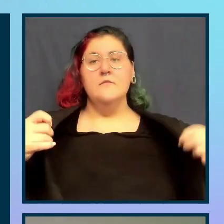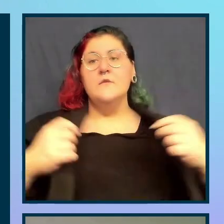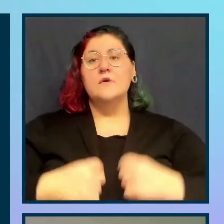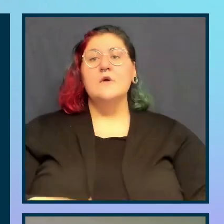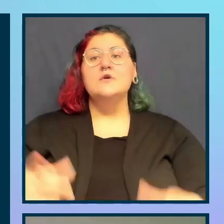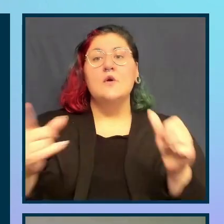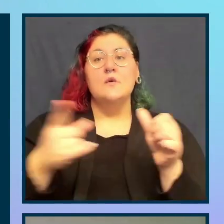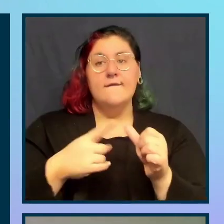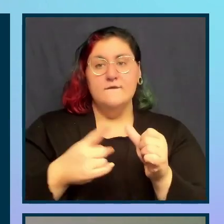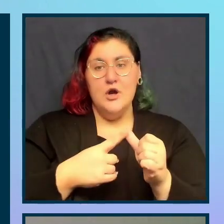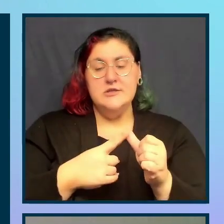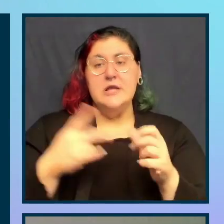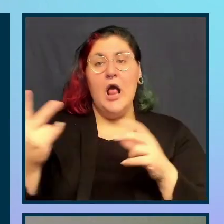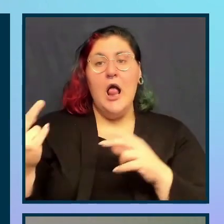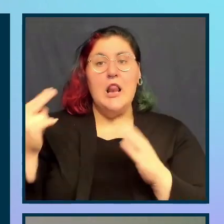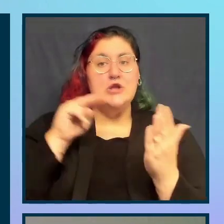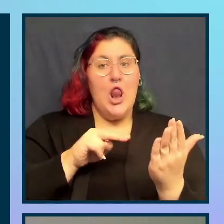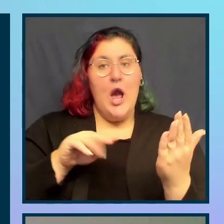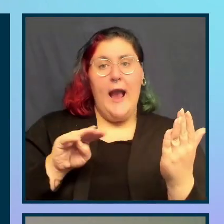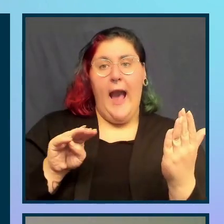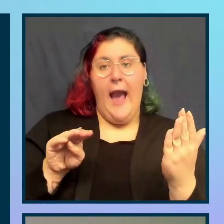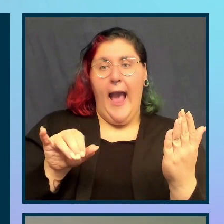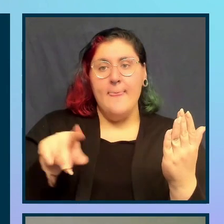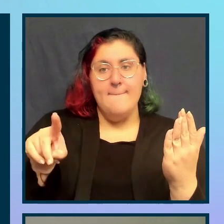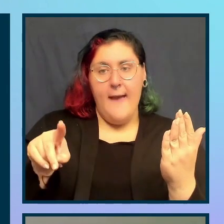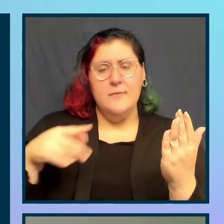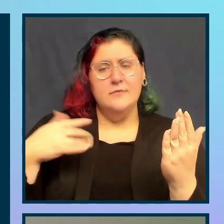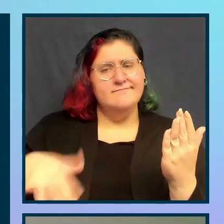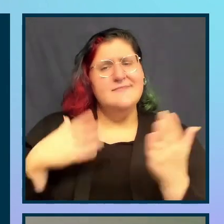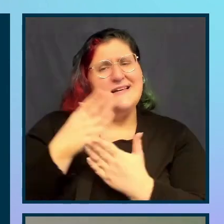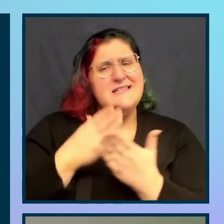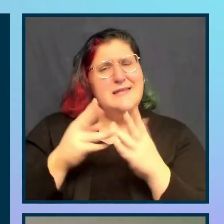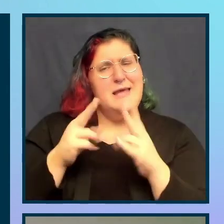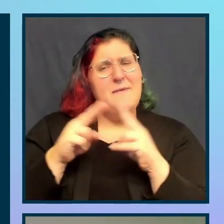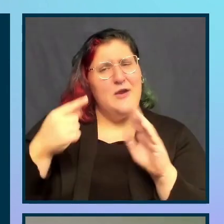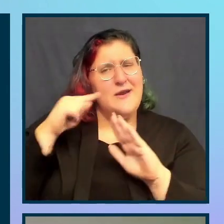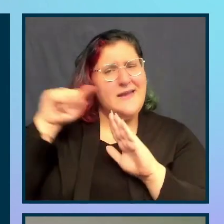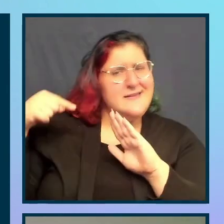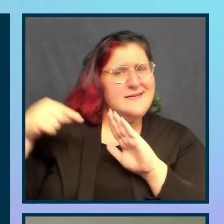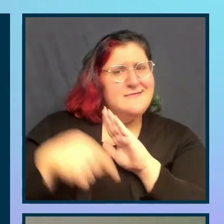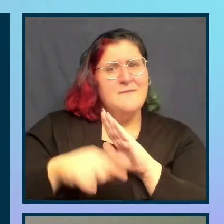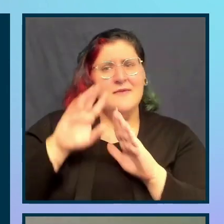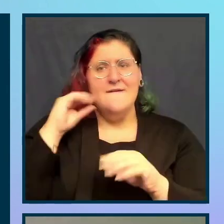there's a lot of very in depth specific information on the ARIA spec, for example, about table and grid semantics,